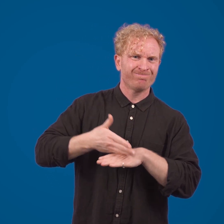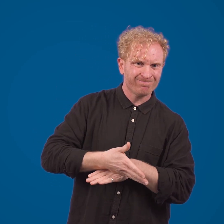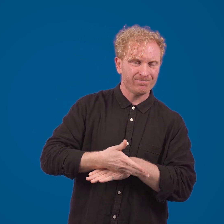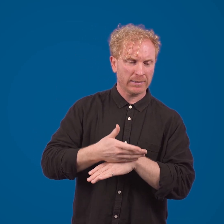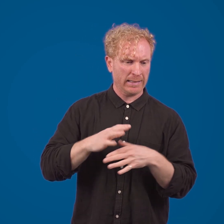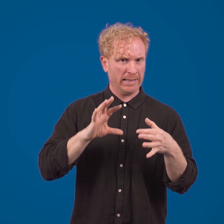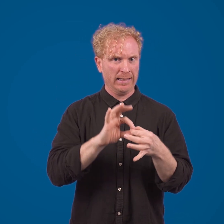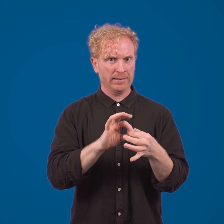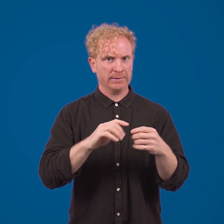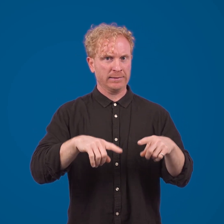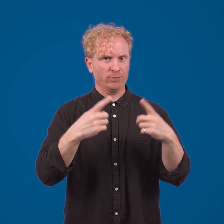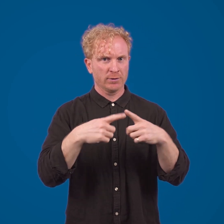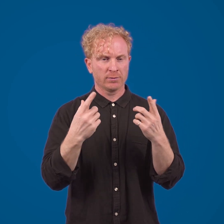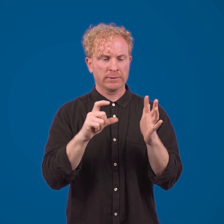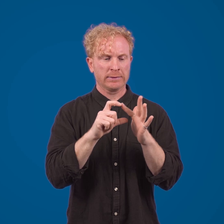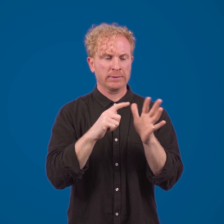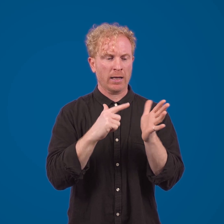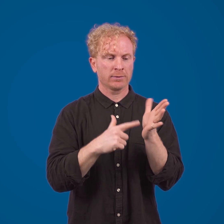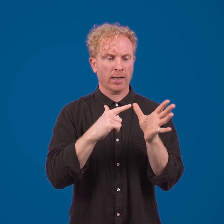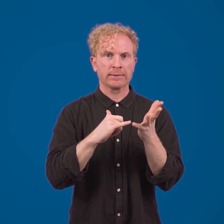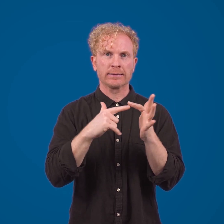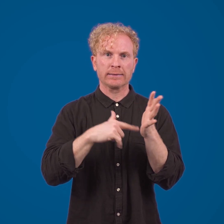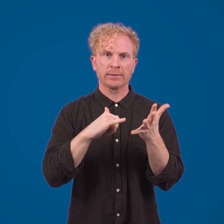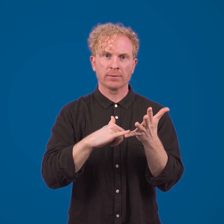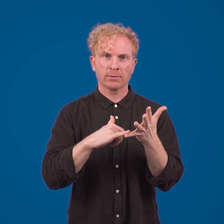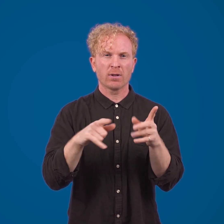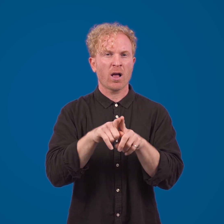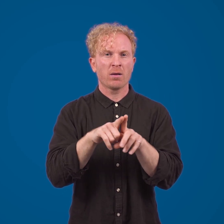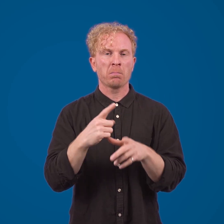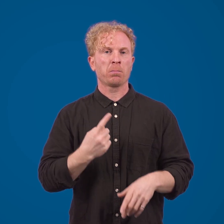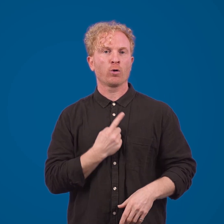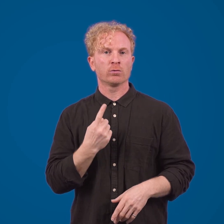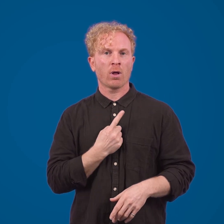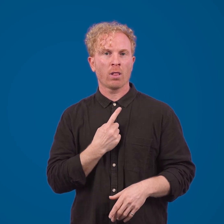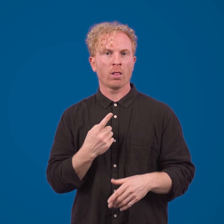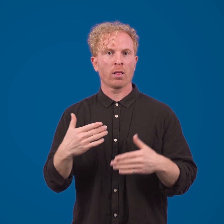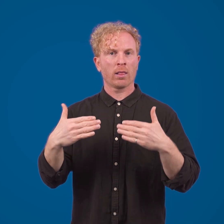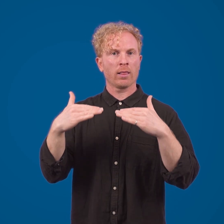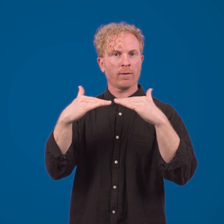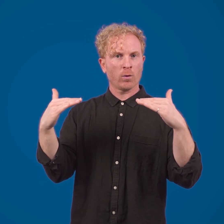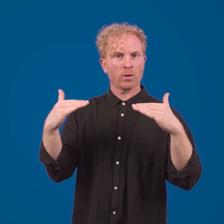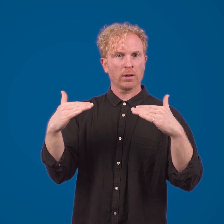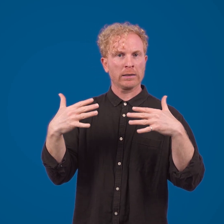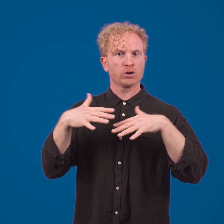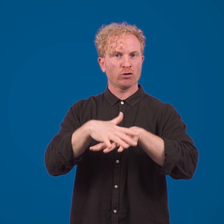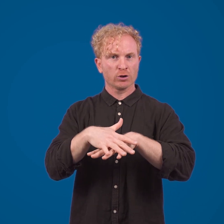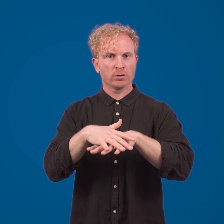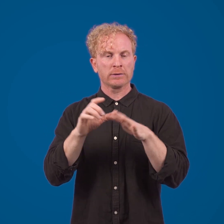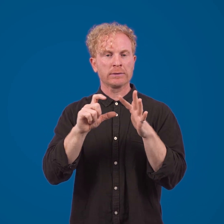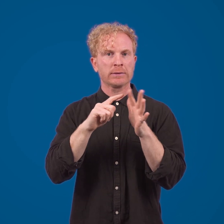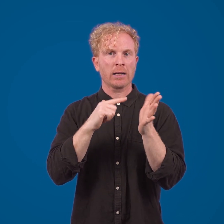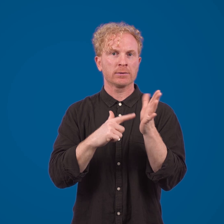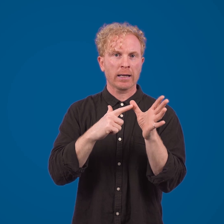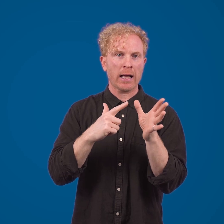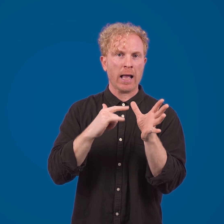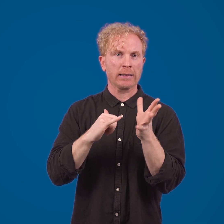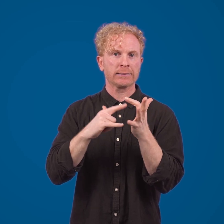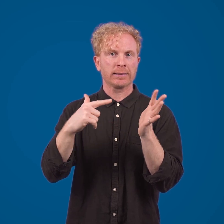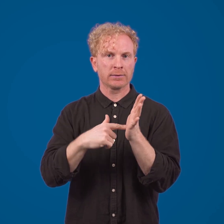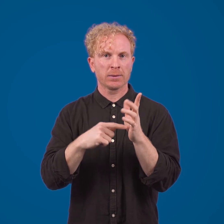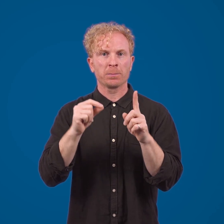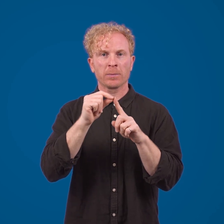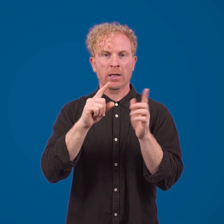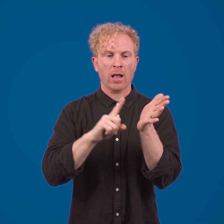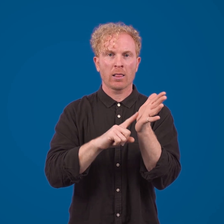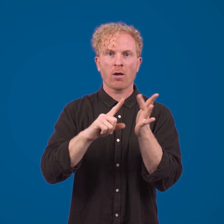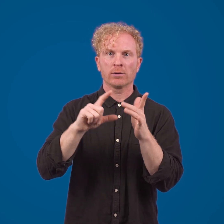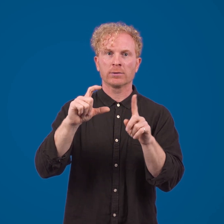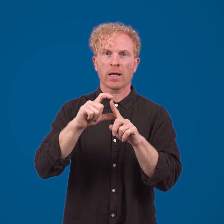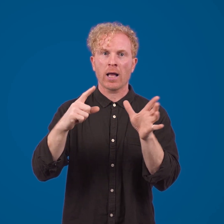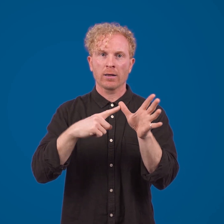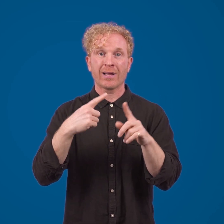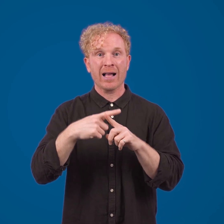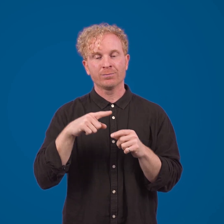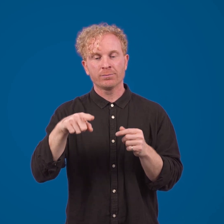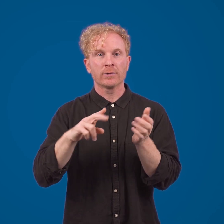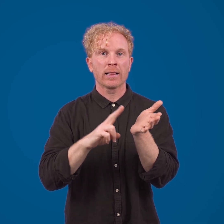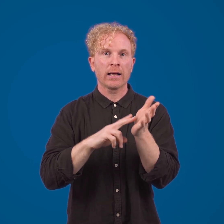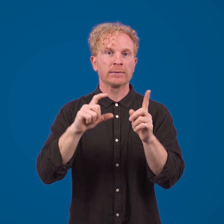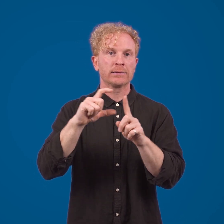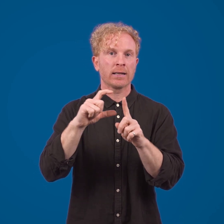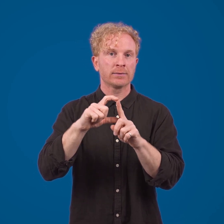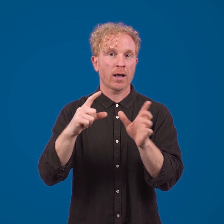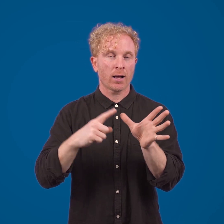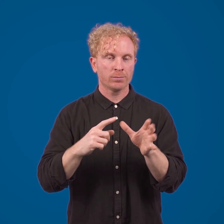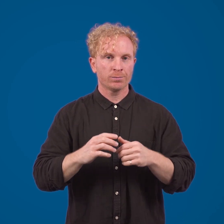around linking different datasets, such as the Person Level Integrated Data Asset (PLIDA) and the NDDA.